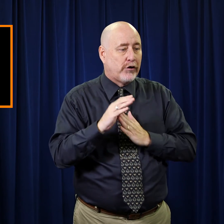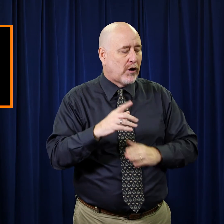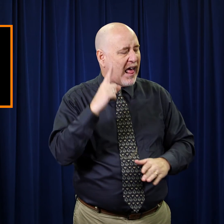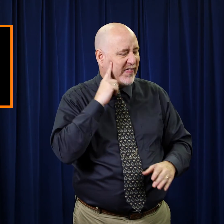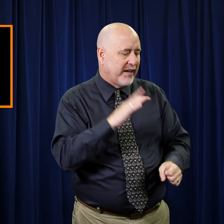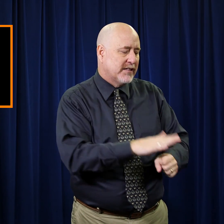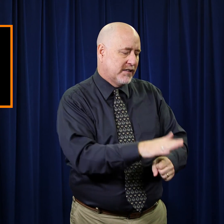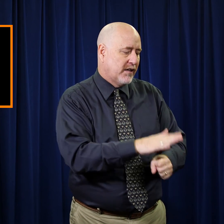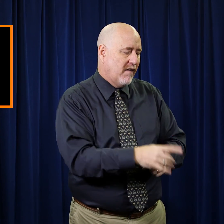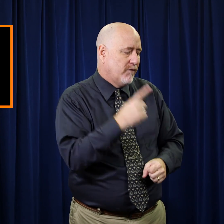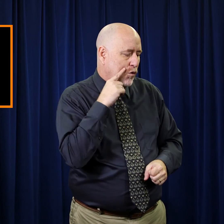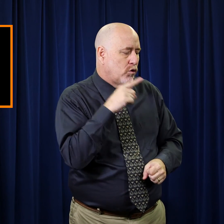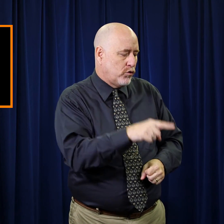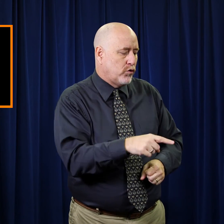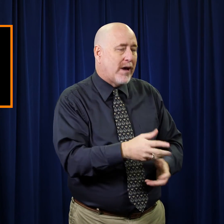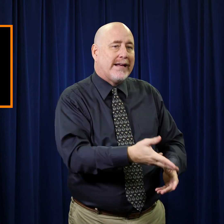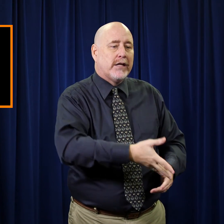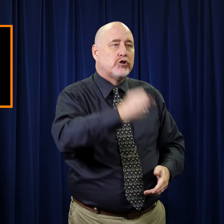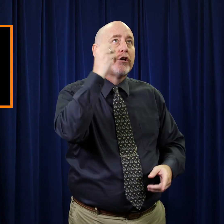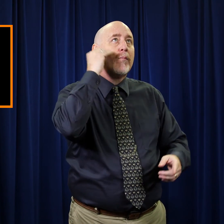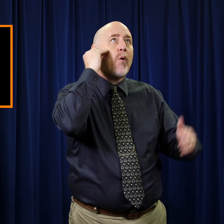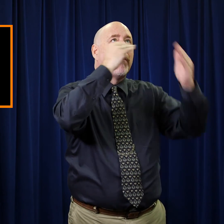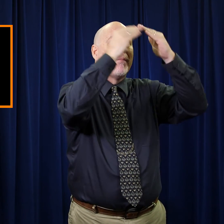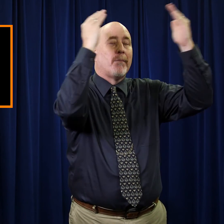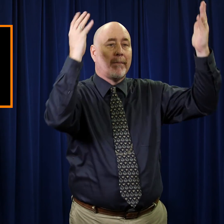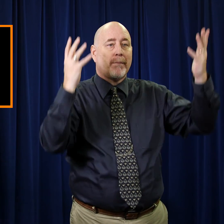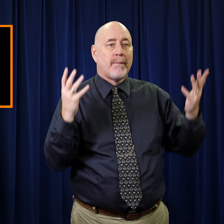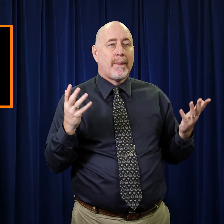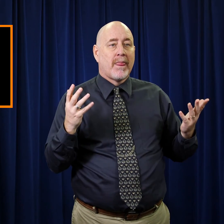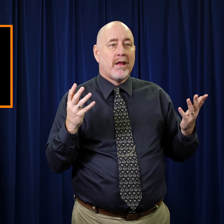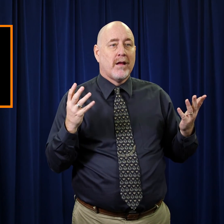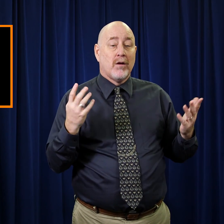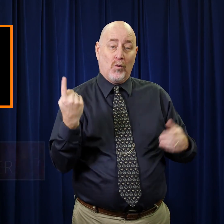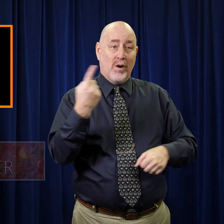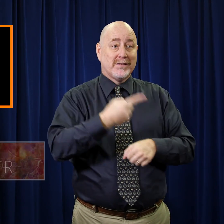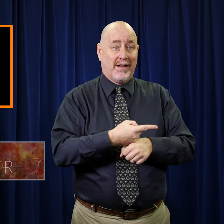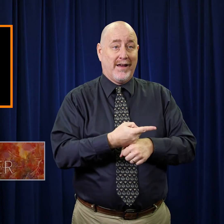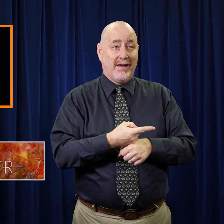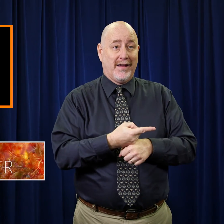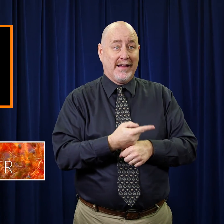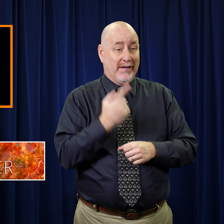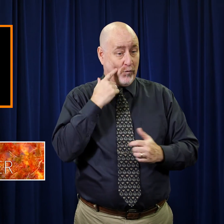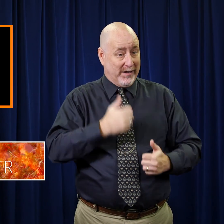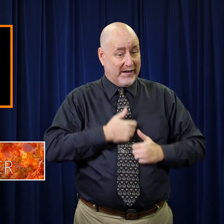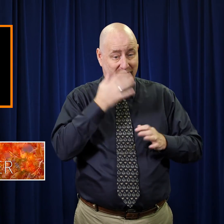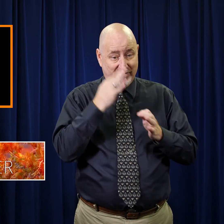"I think you've had enough." And God took Moses to Heaven. One day, if we